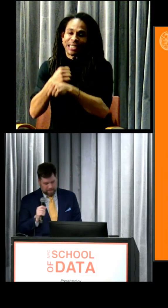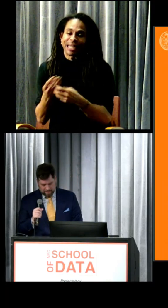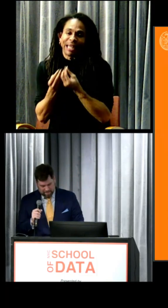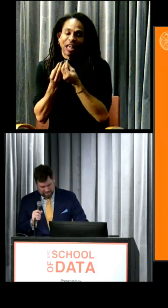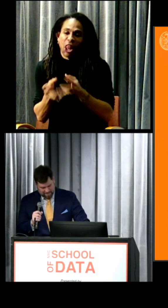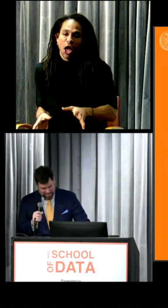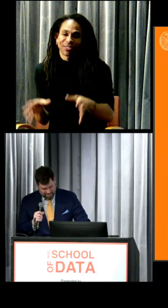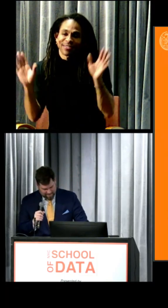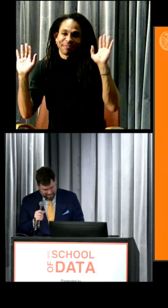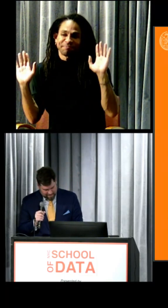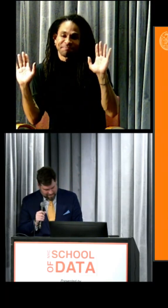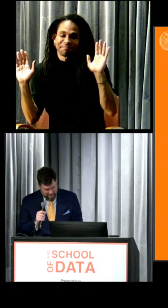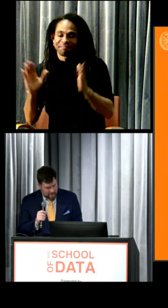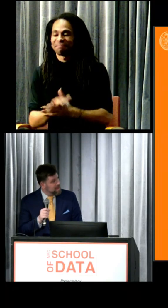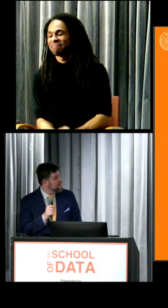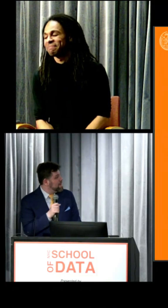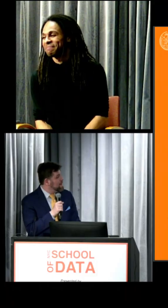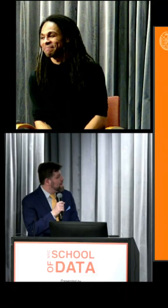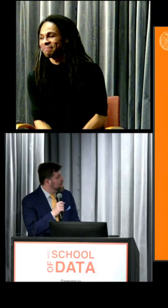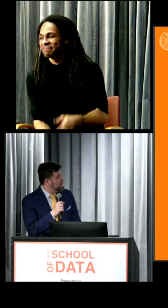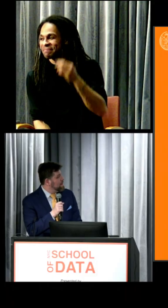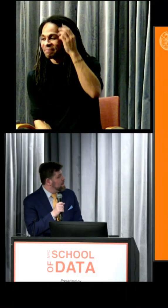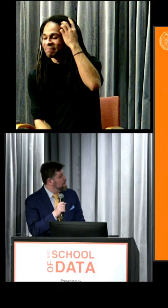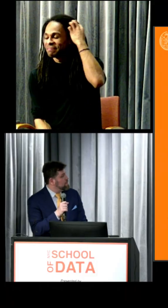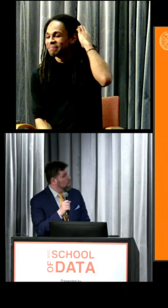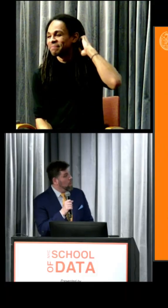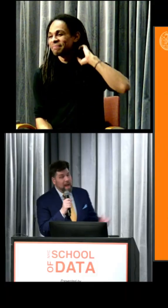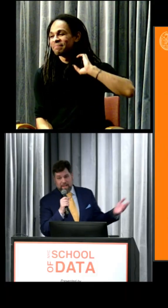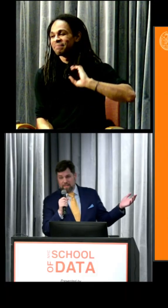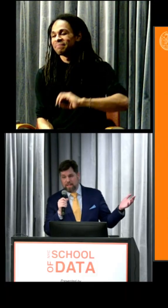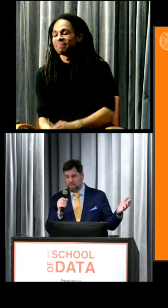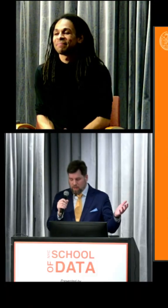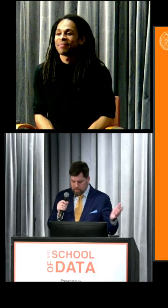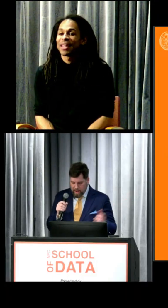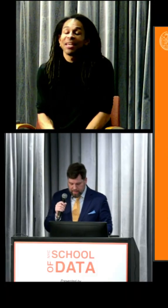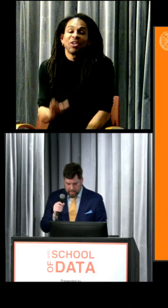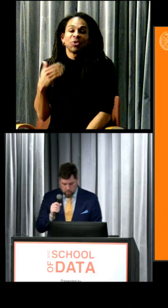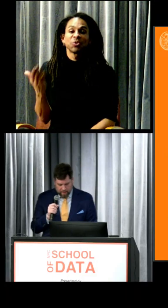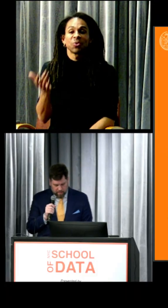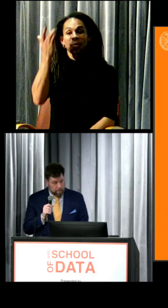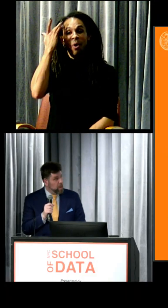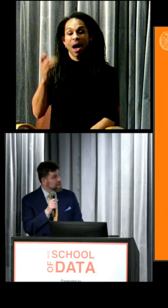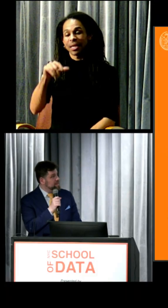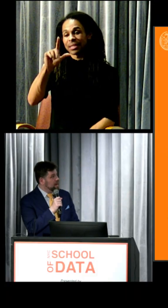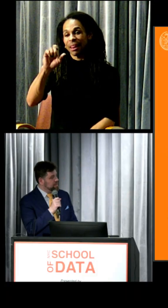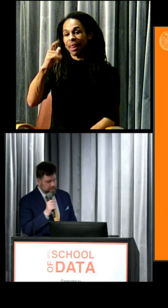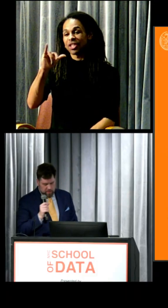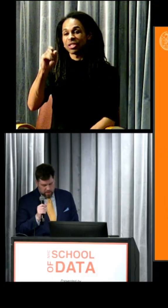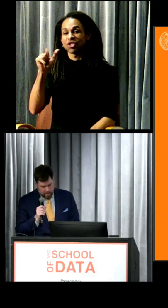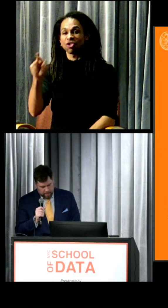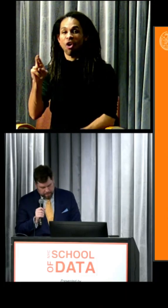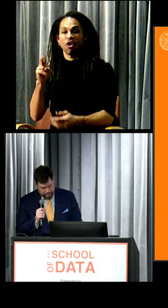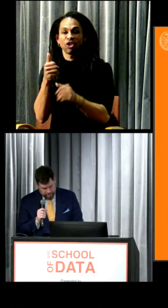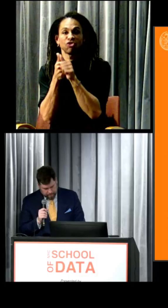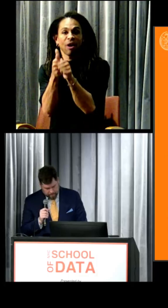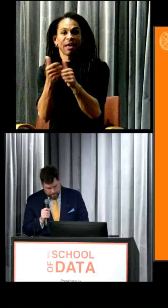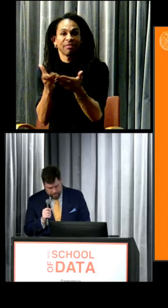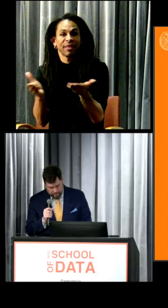Those weren't working once you get past about three buildings. And there's way more stories in a lot of these New York buildings than three.